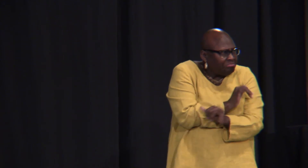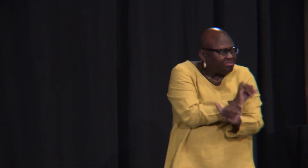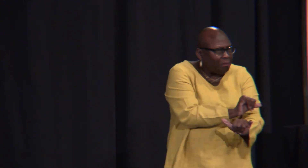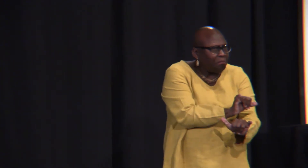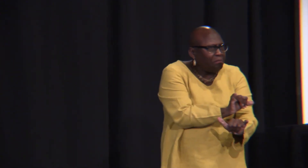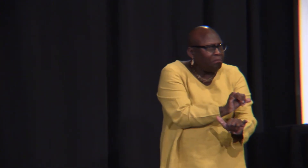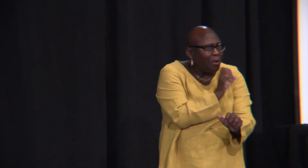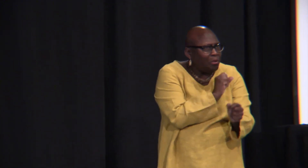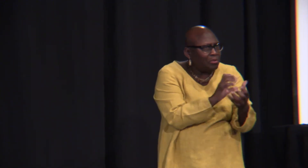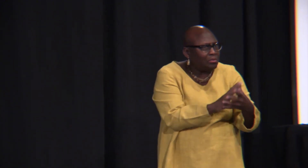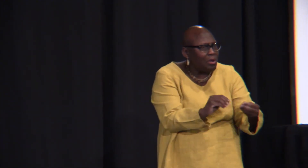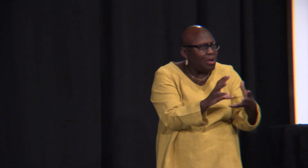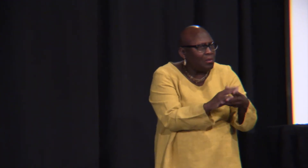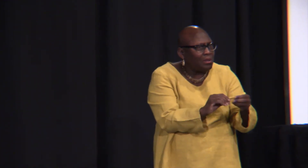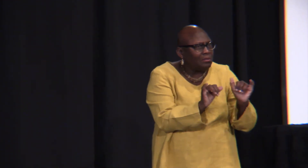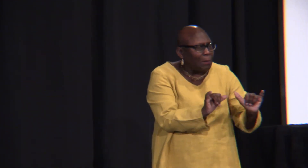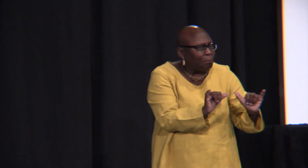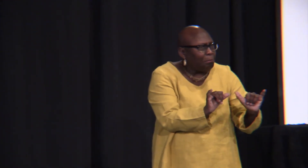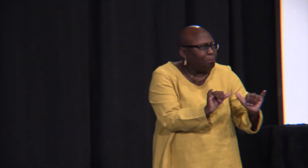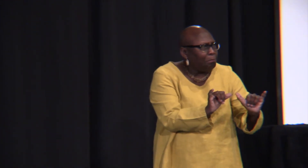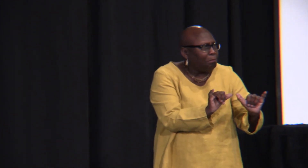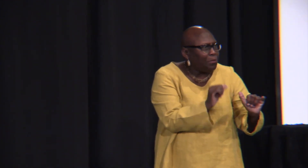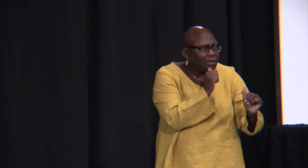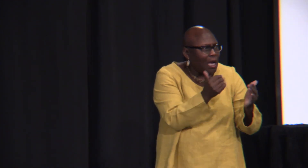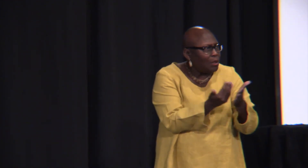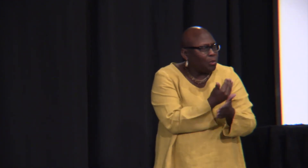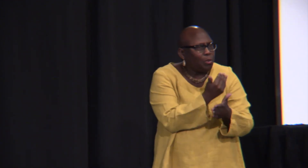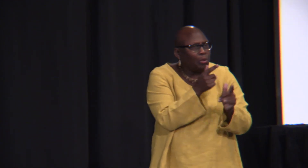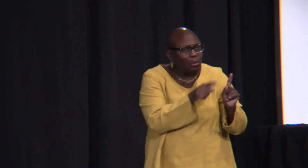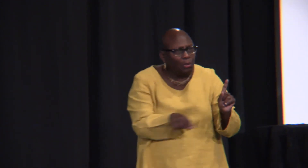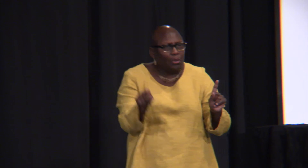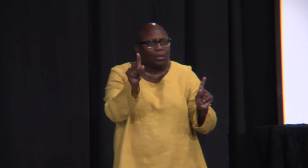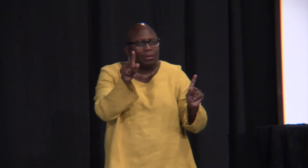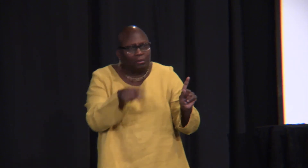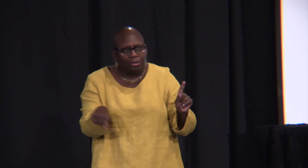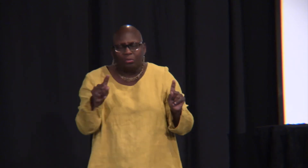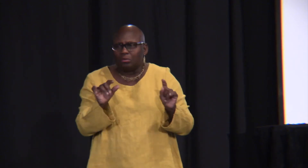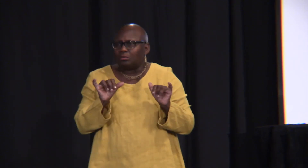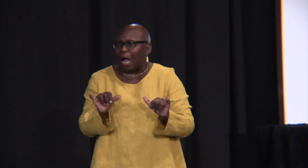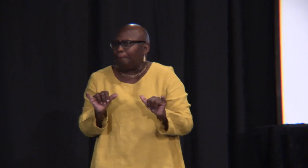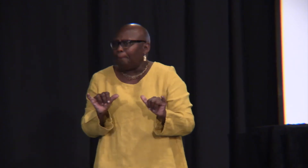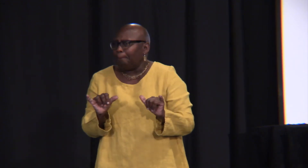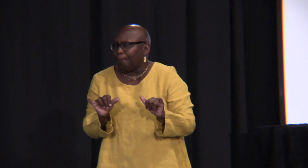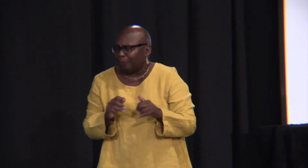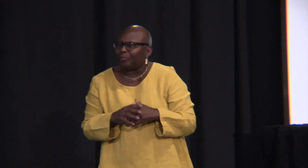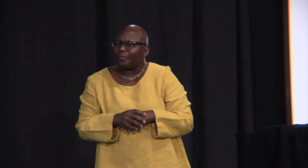But even there, we have the KKK involved and again this is nothing new.